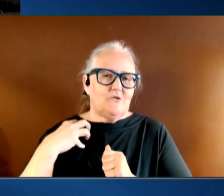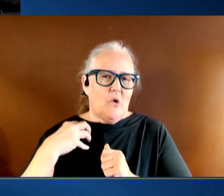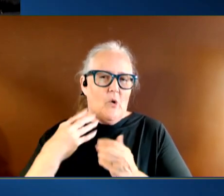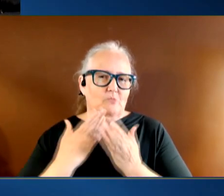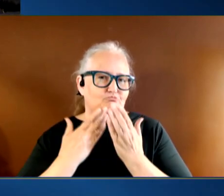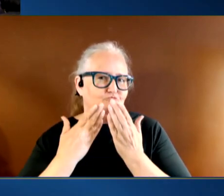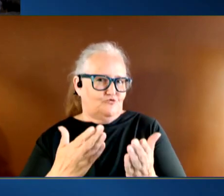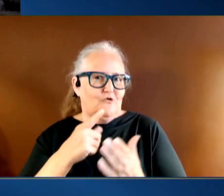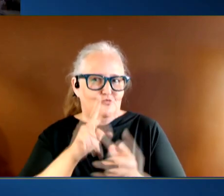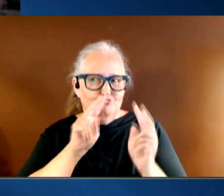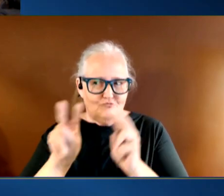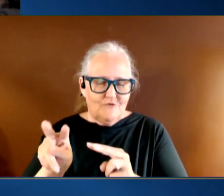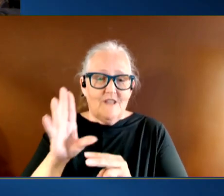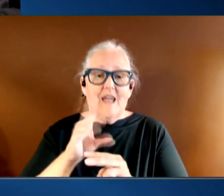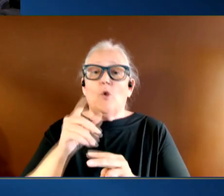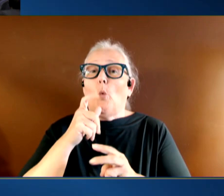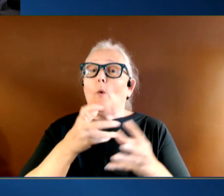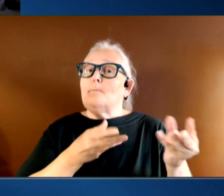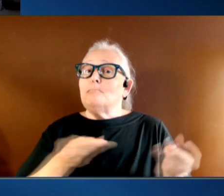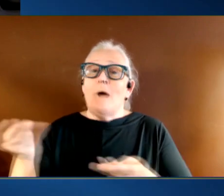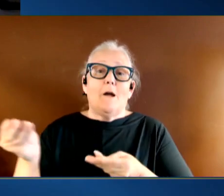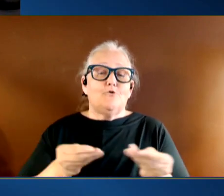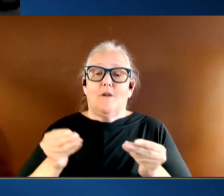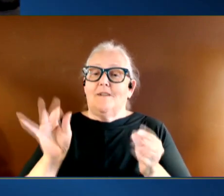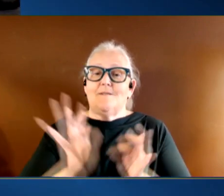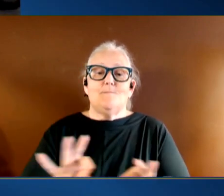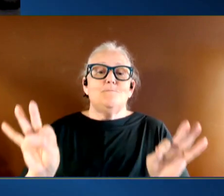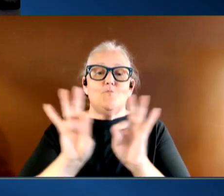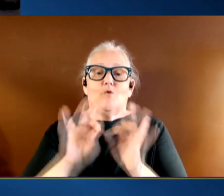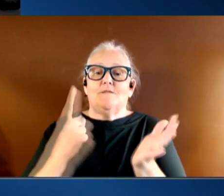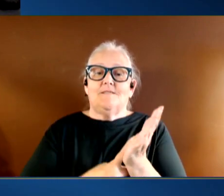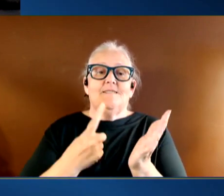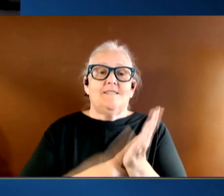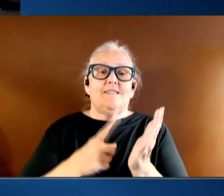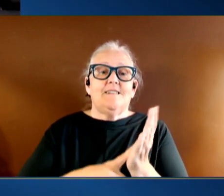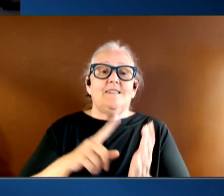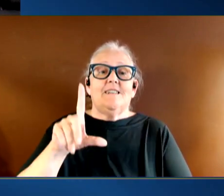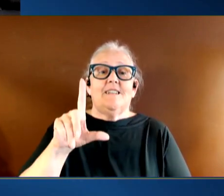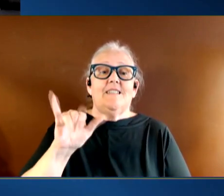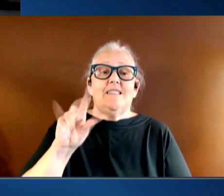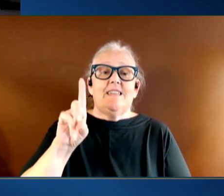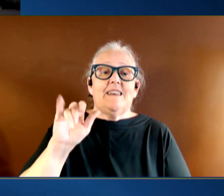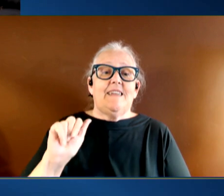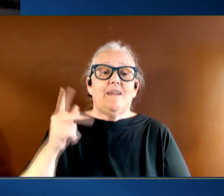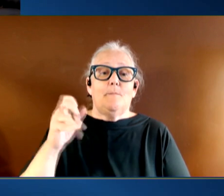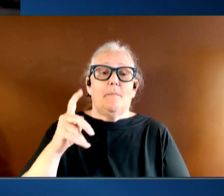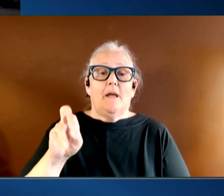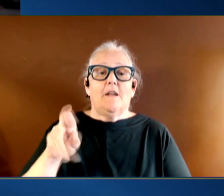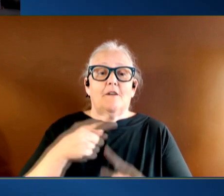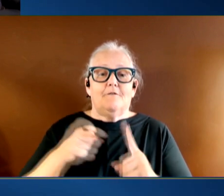moderating this very important conversation is Dr. Lydia Pecker from Johns Hopkins University, who is